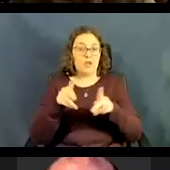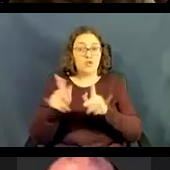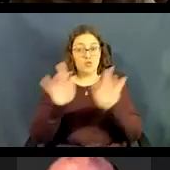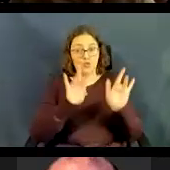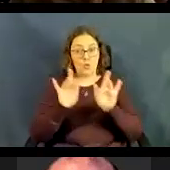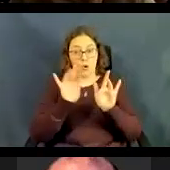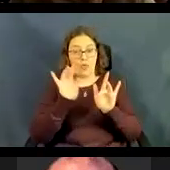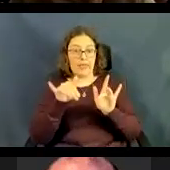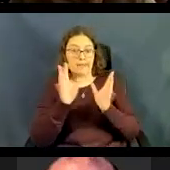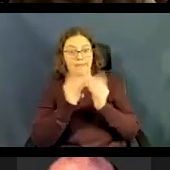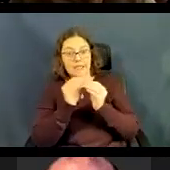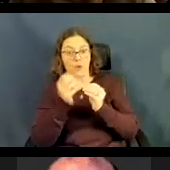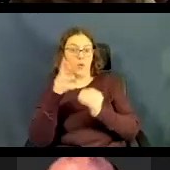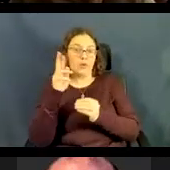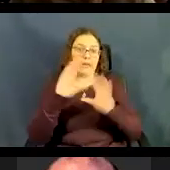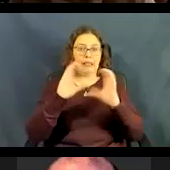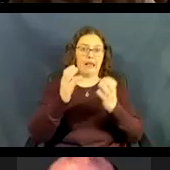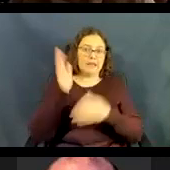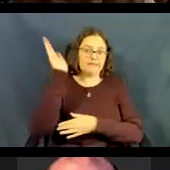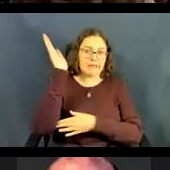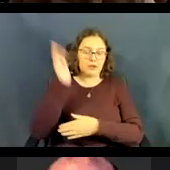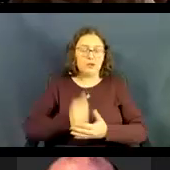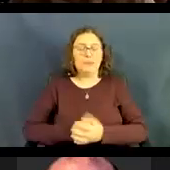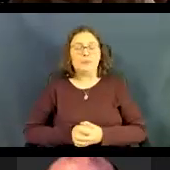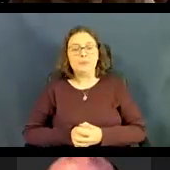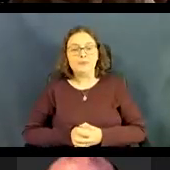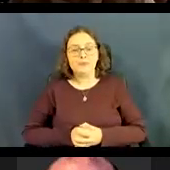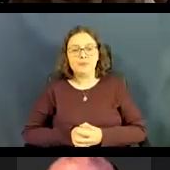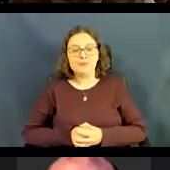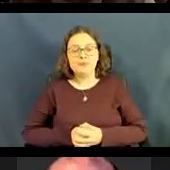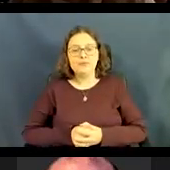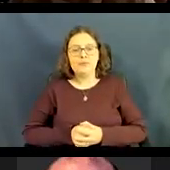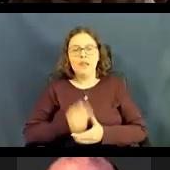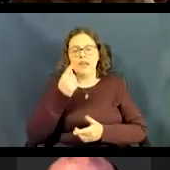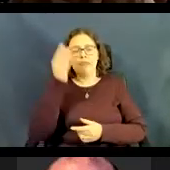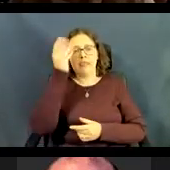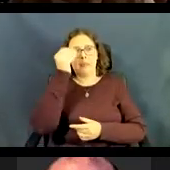If you would like to, you can save your first copy as a practice copy.